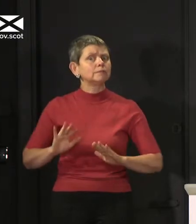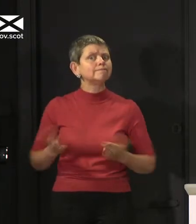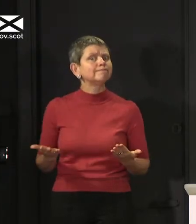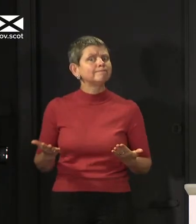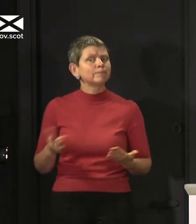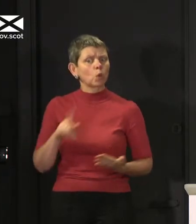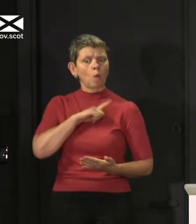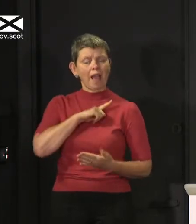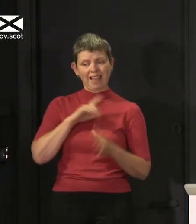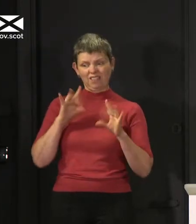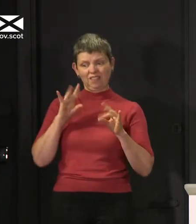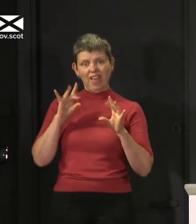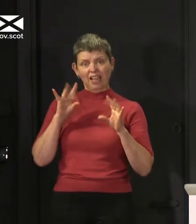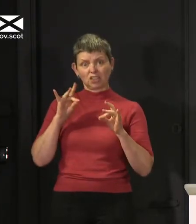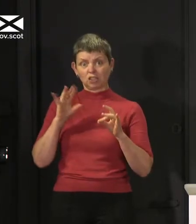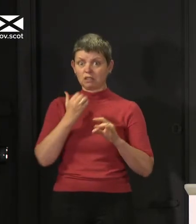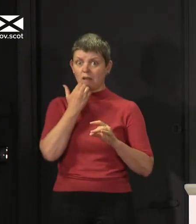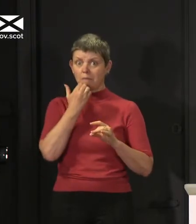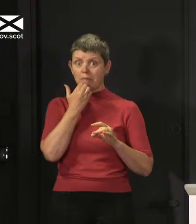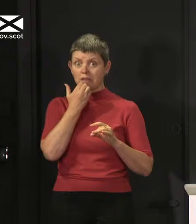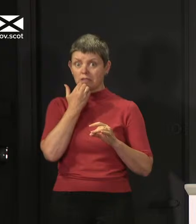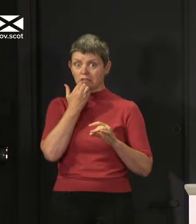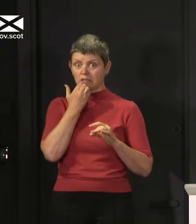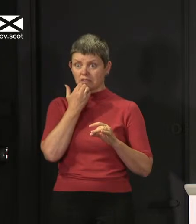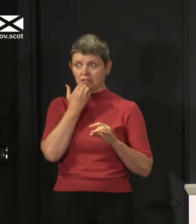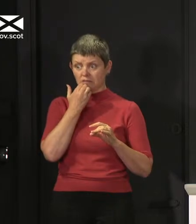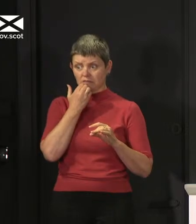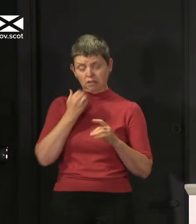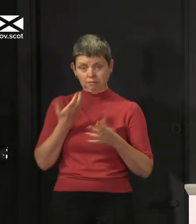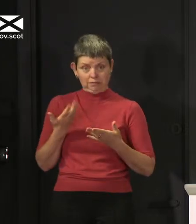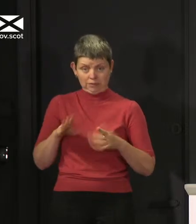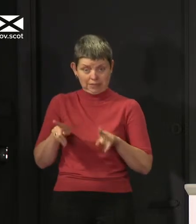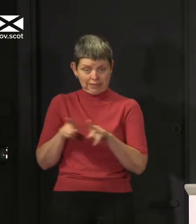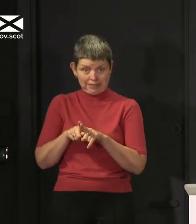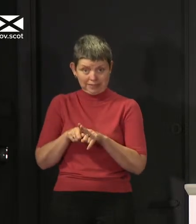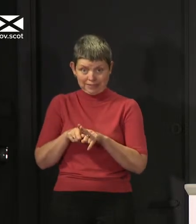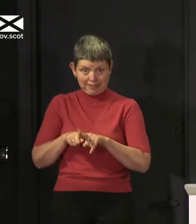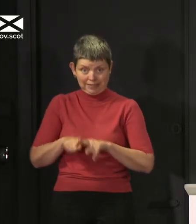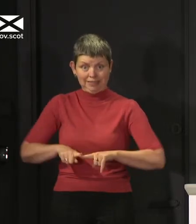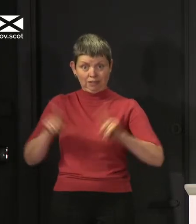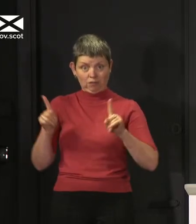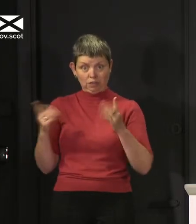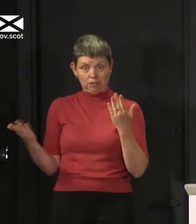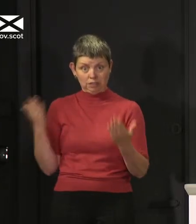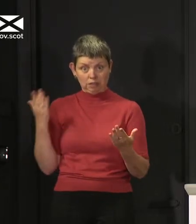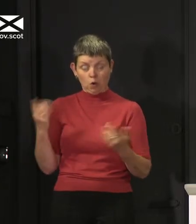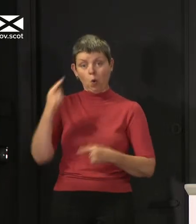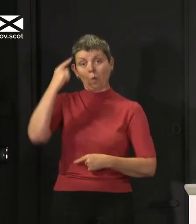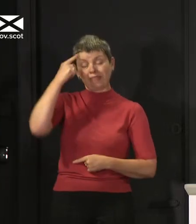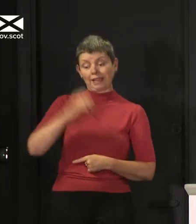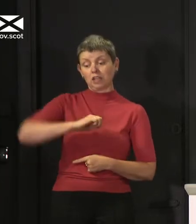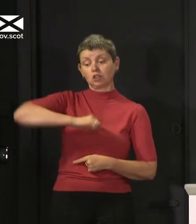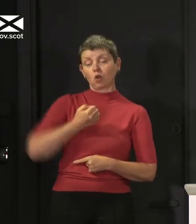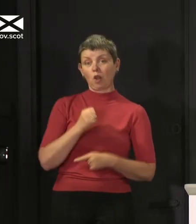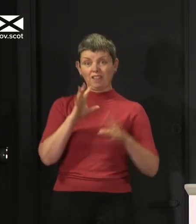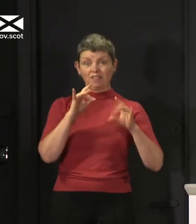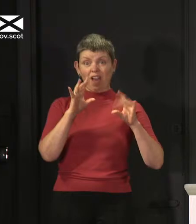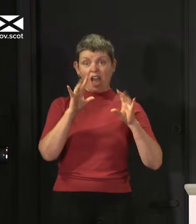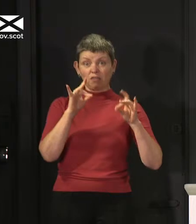For example, we assess that the prevalence of the virus in Scotland, right now, is five